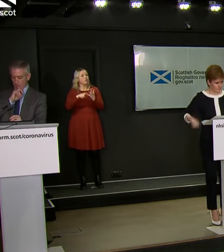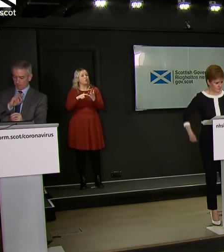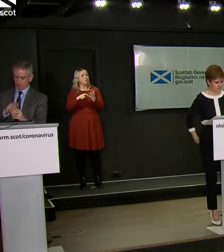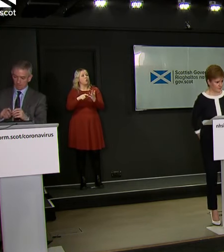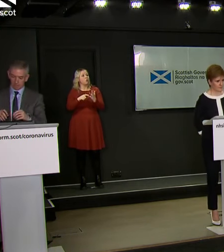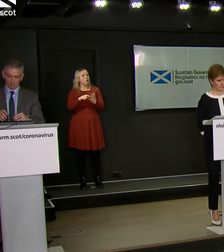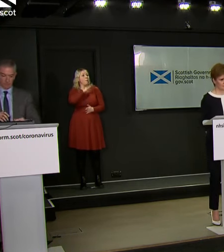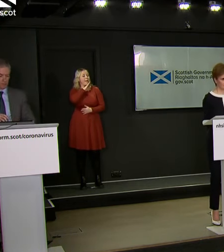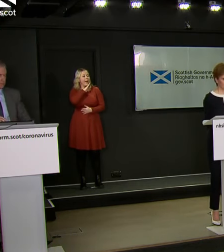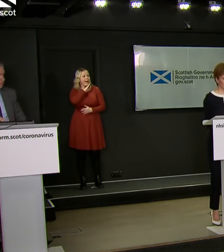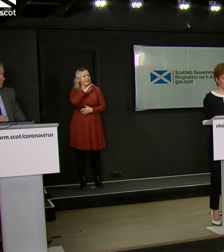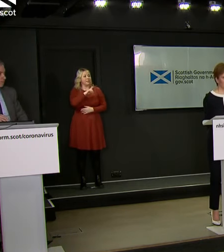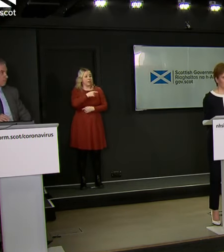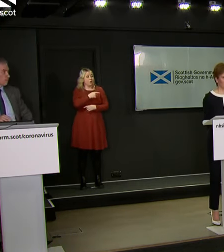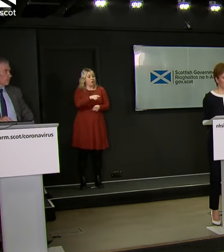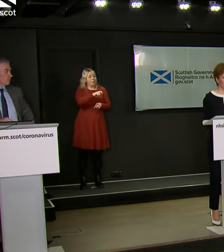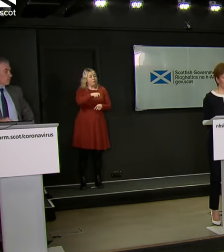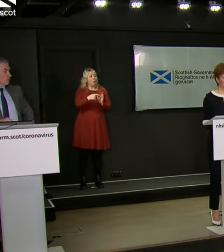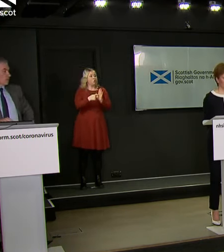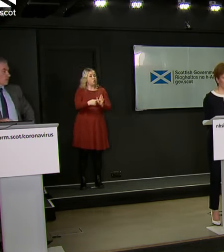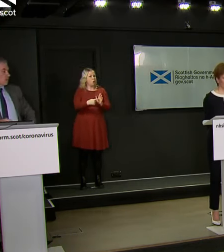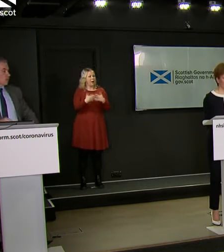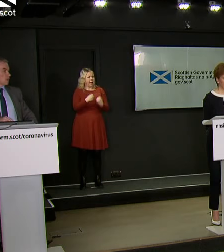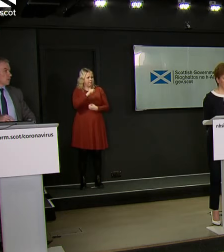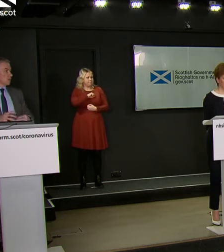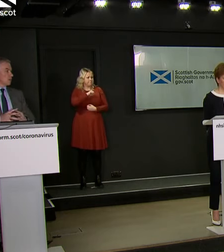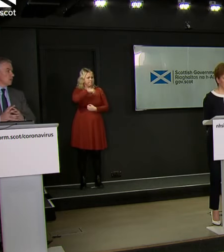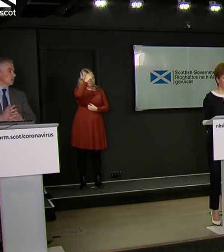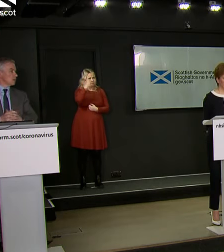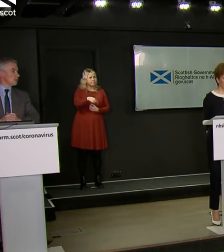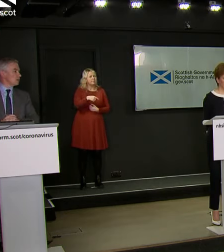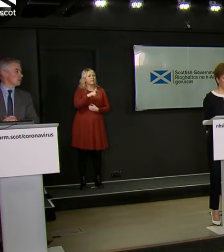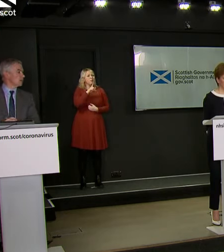for days, they'll be manifestly unwell, And yet they are still dying in care homes, where